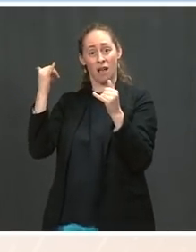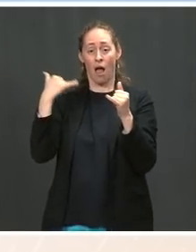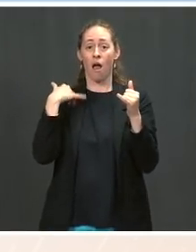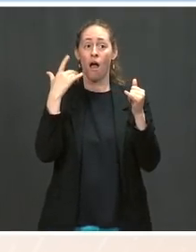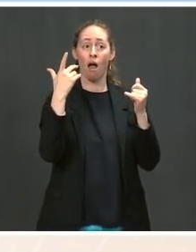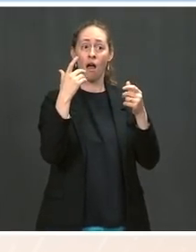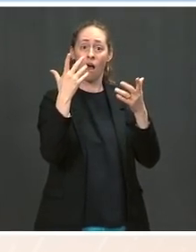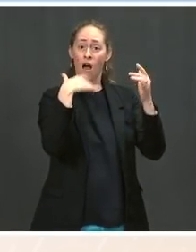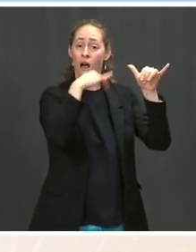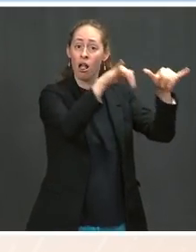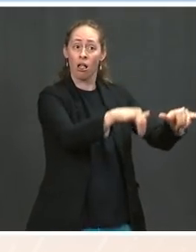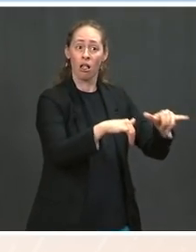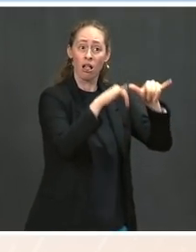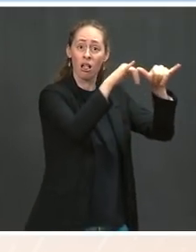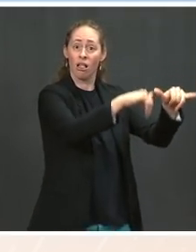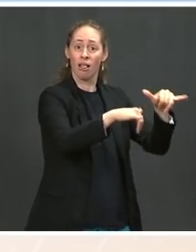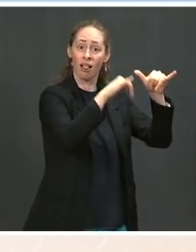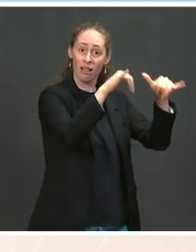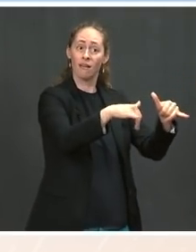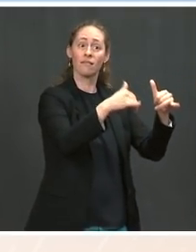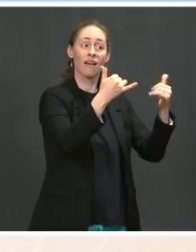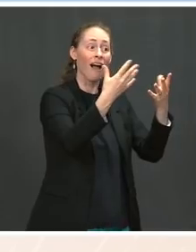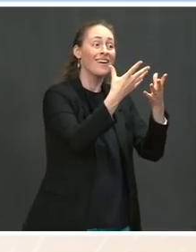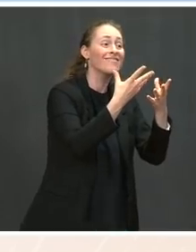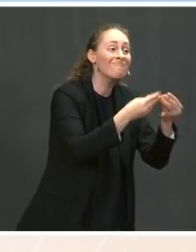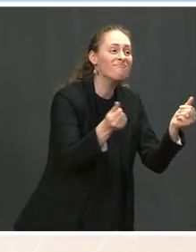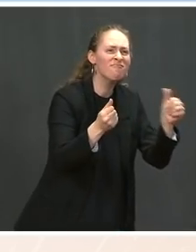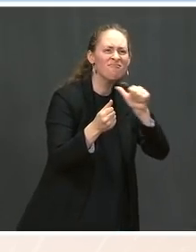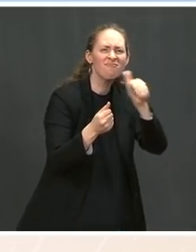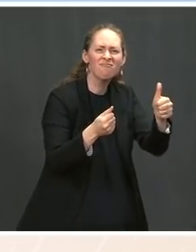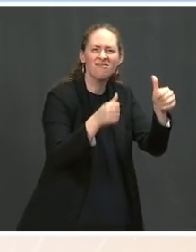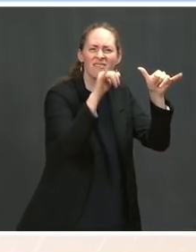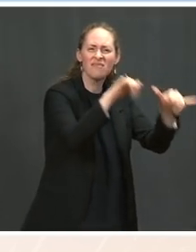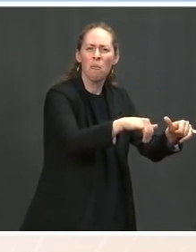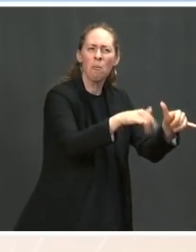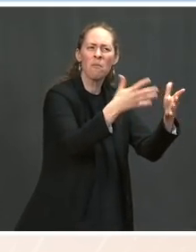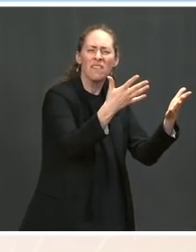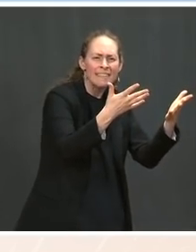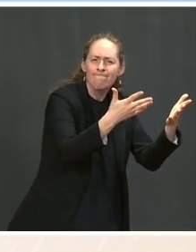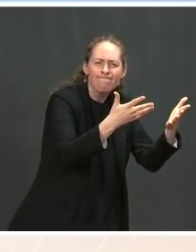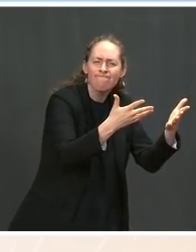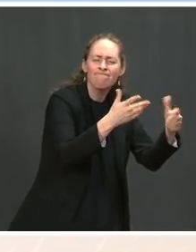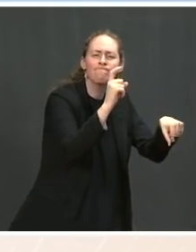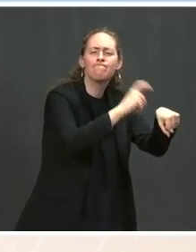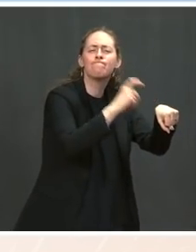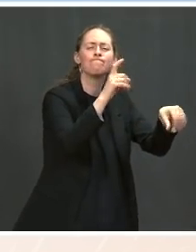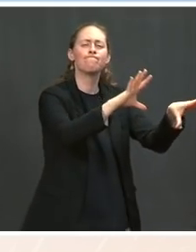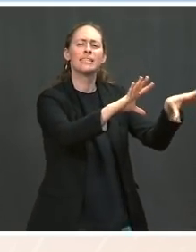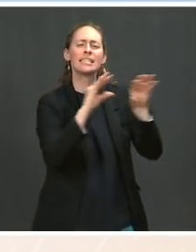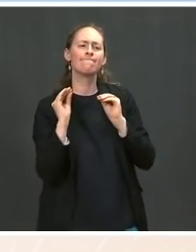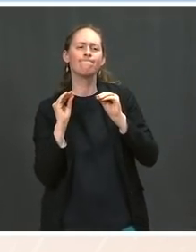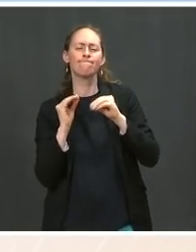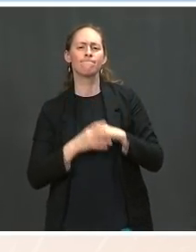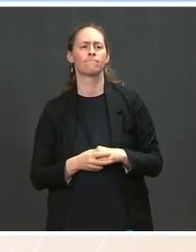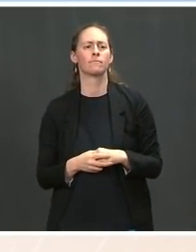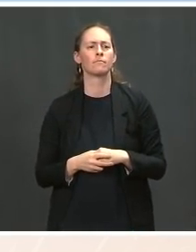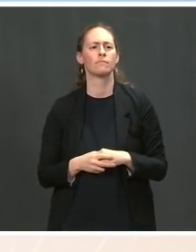would not result in a military solution, that now is the time to leave. The Press: You saw where the CIA director said the U.S. government's ability to collect